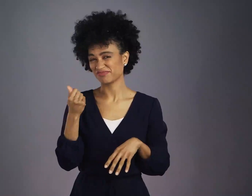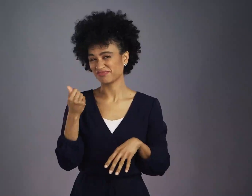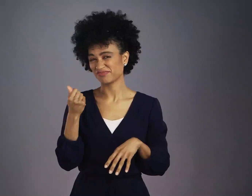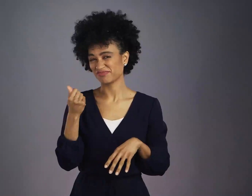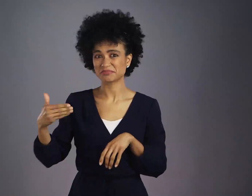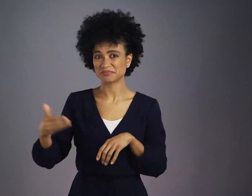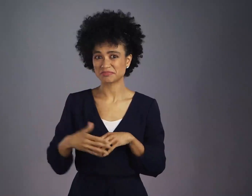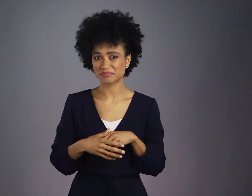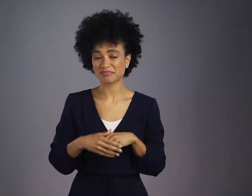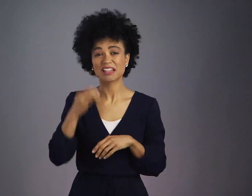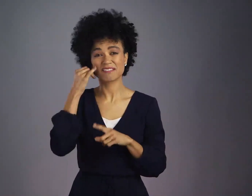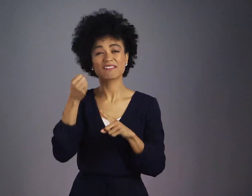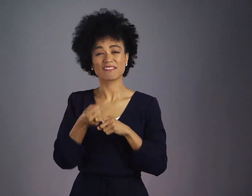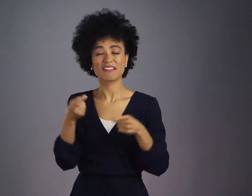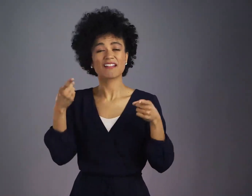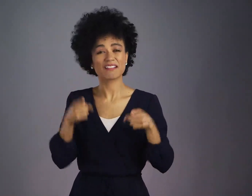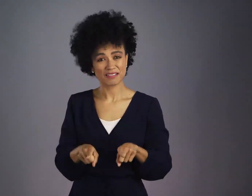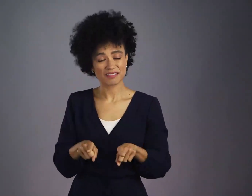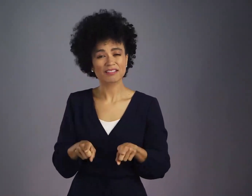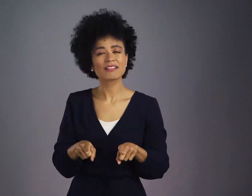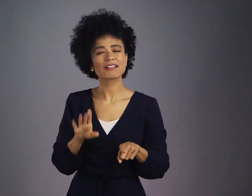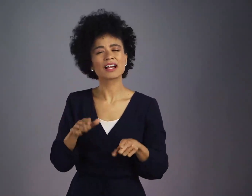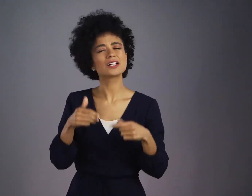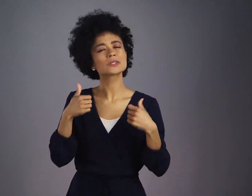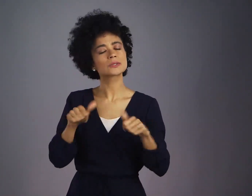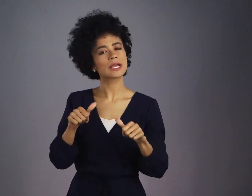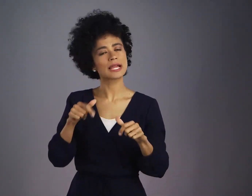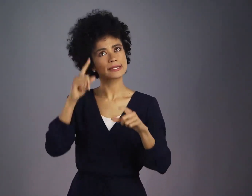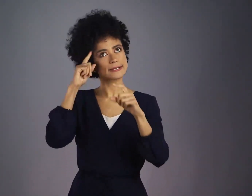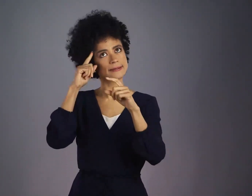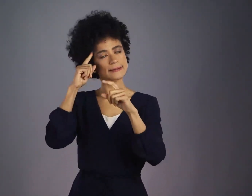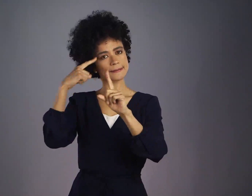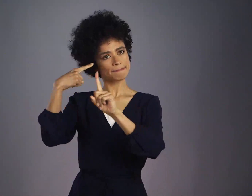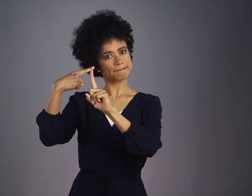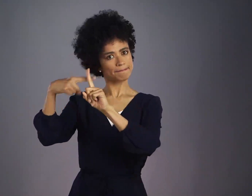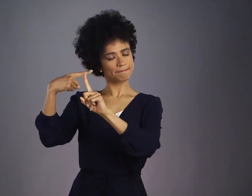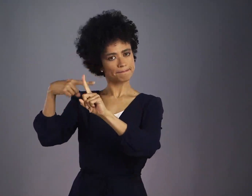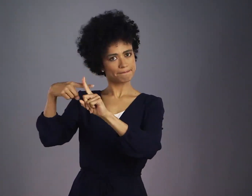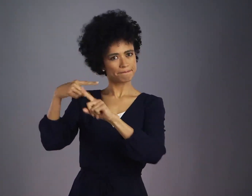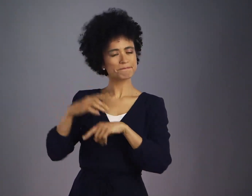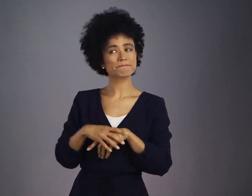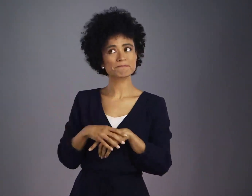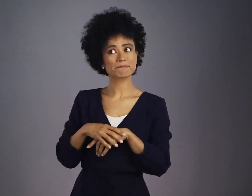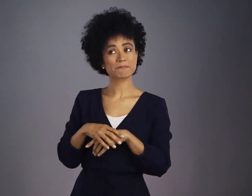This experience may come to you. Or you may already have had it several times.